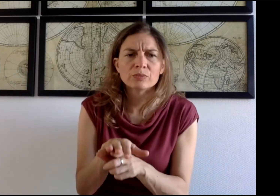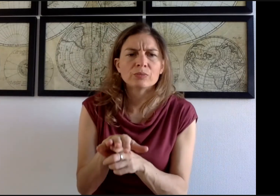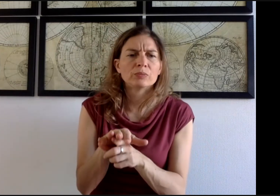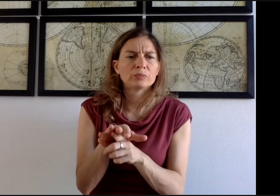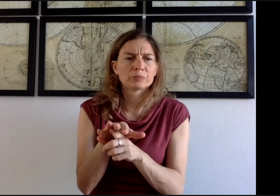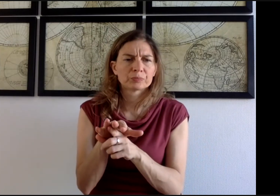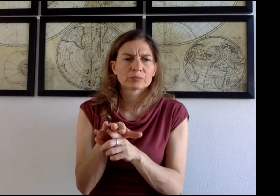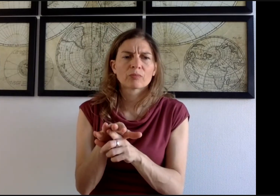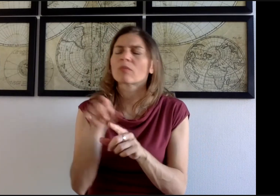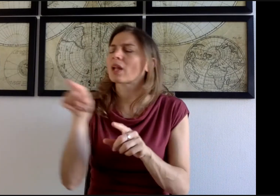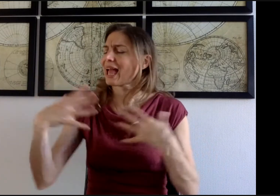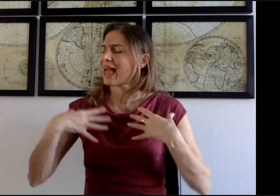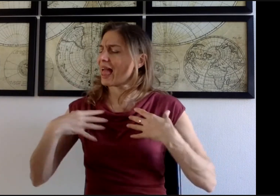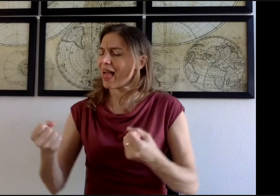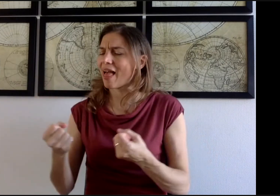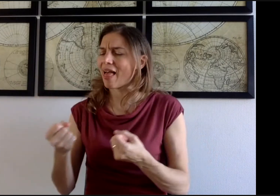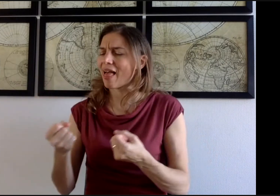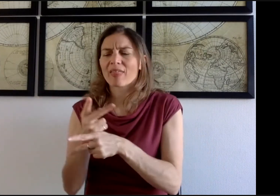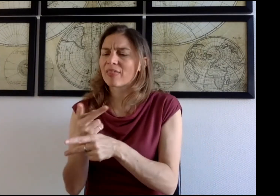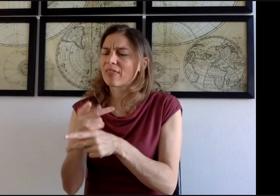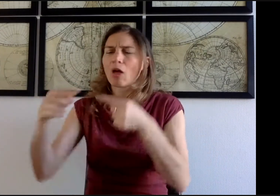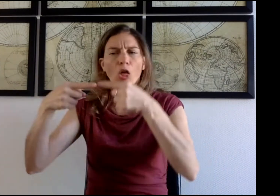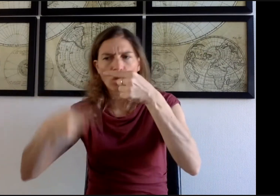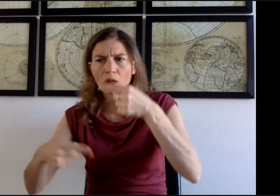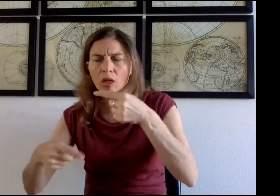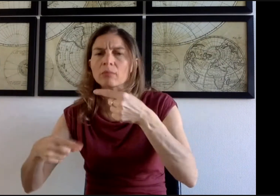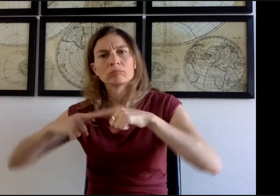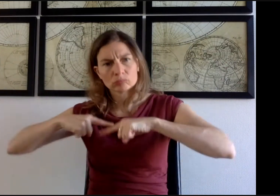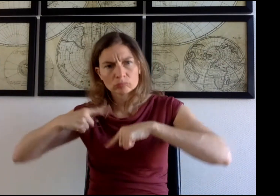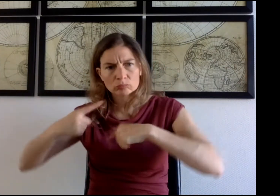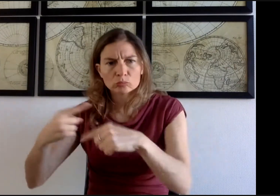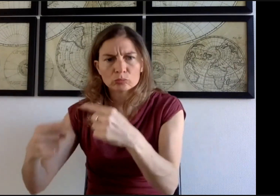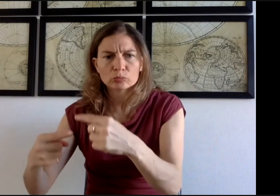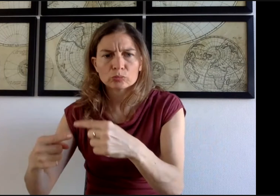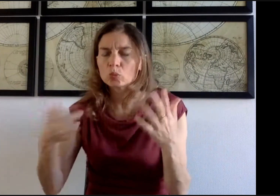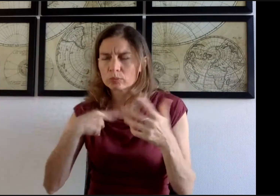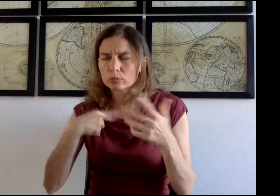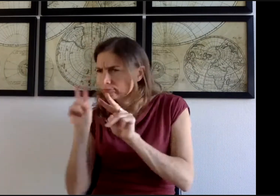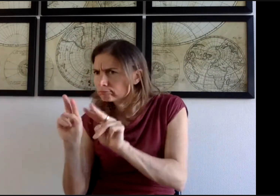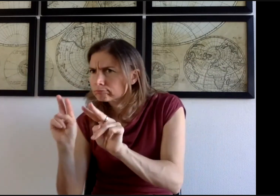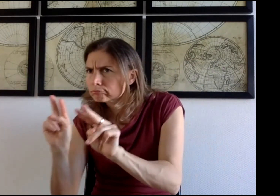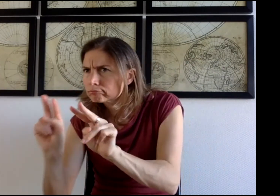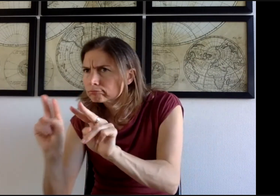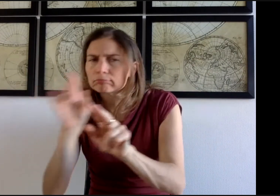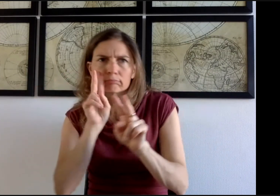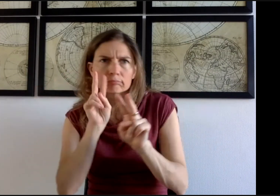We're supervising, we're checking we are in permanent contact